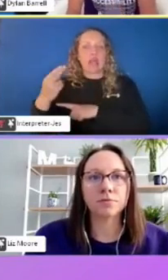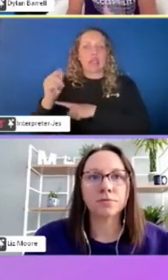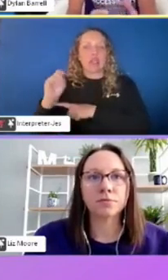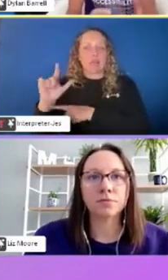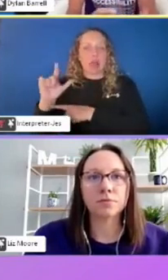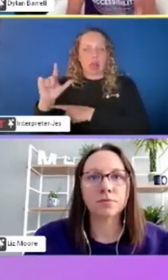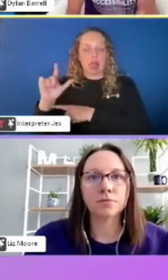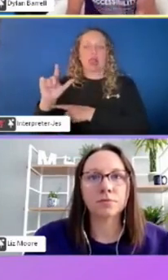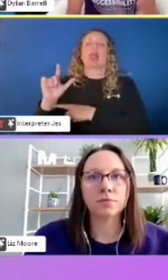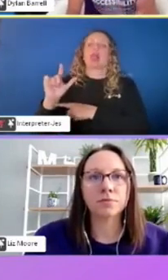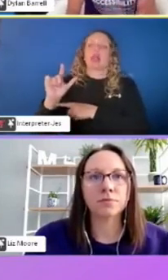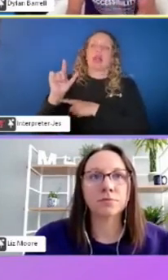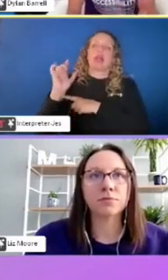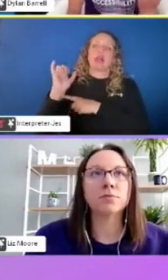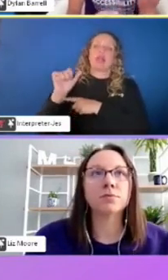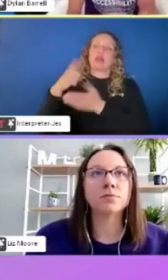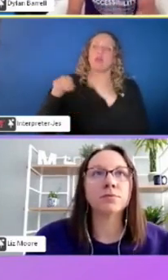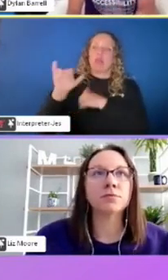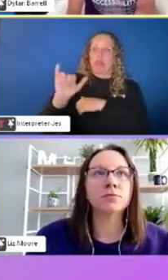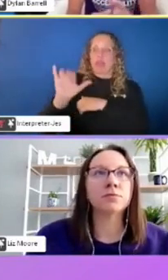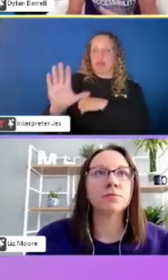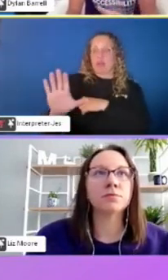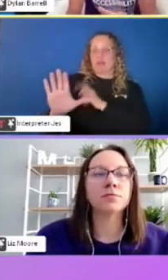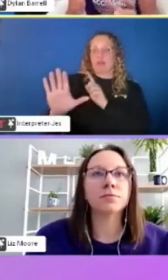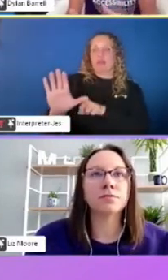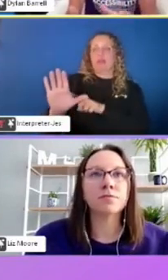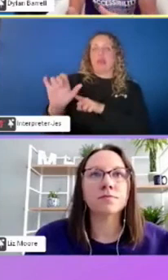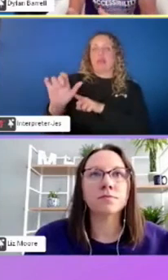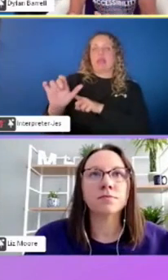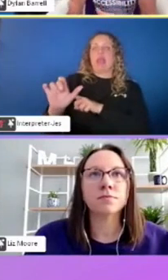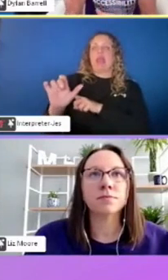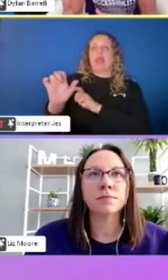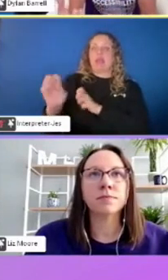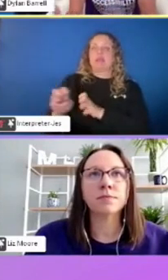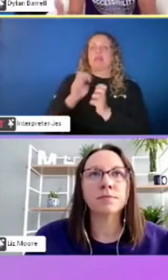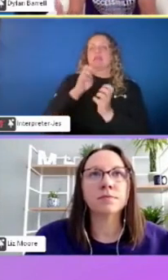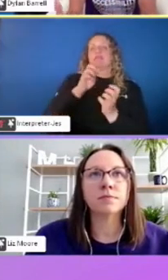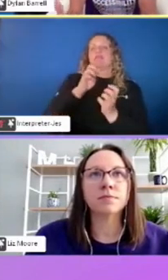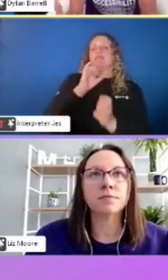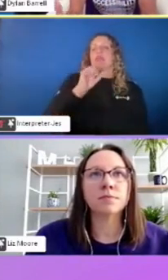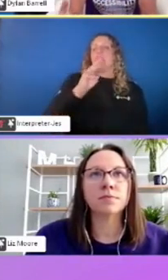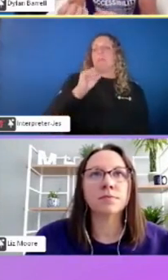So that's what that is, and that is embedded into the DevTools extension.